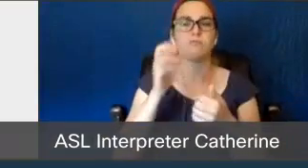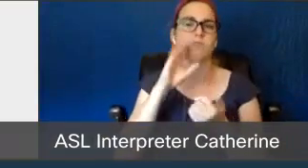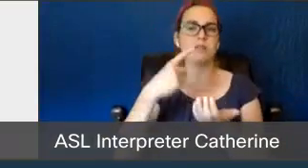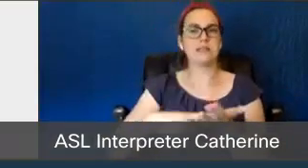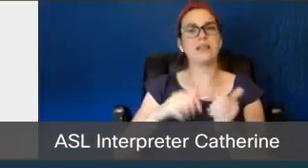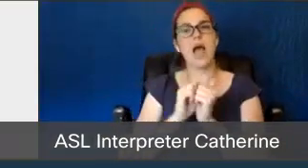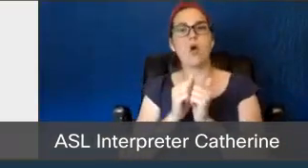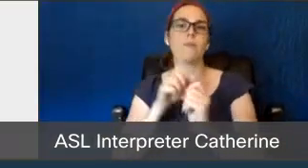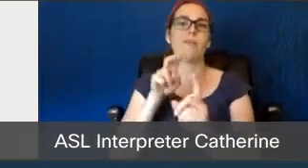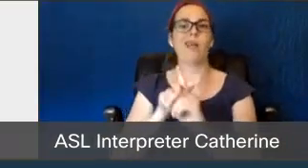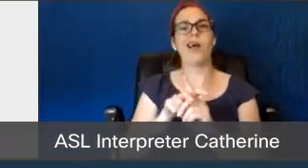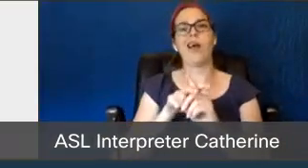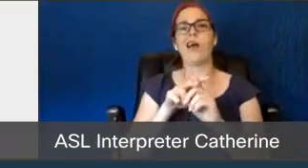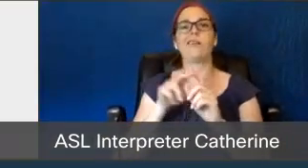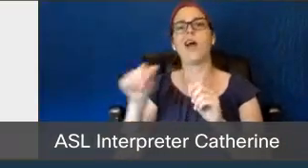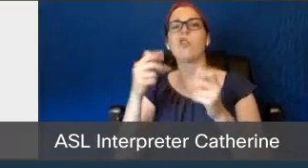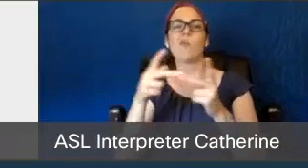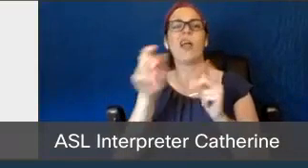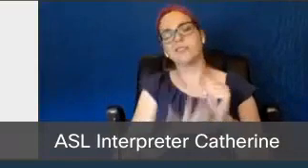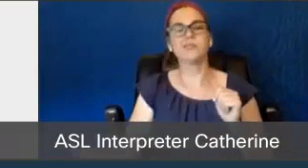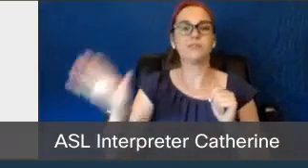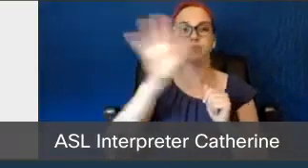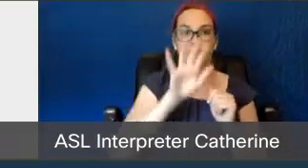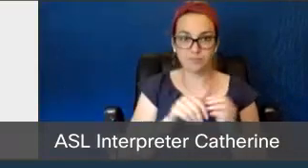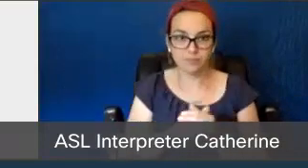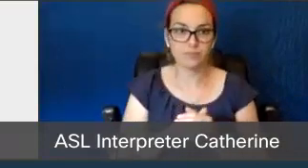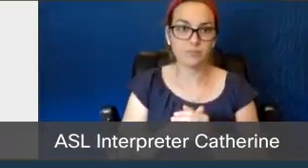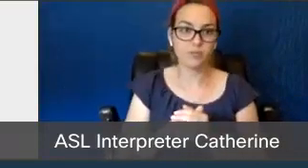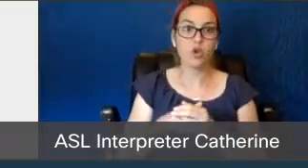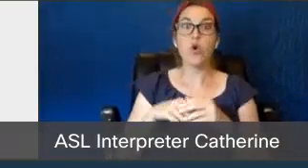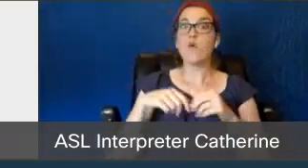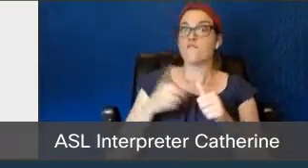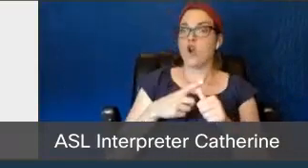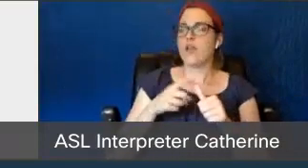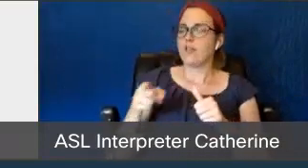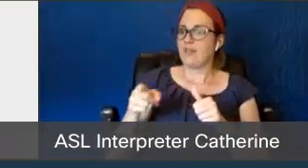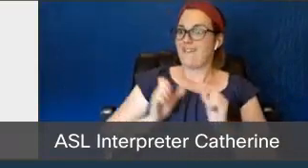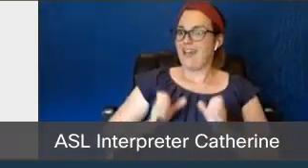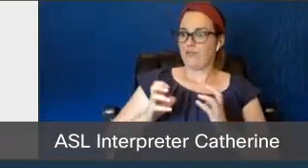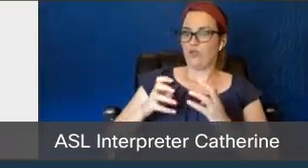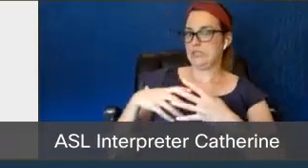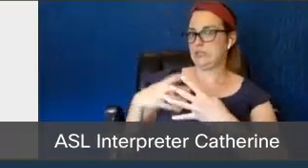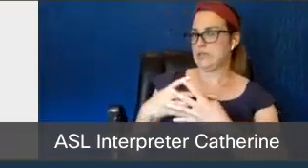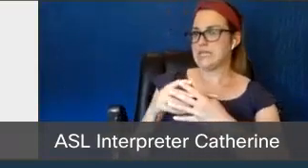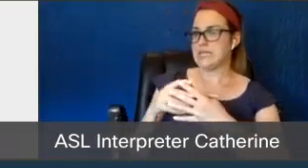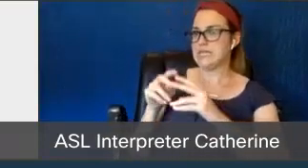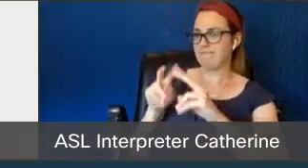You divert participants at arraignment, you really do have to screen them immediately. You have to make sure the second your system touches